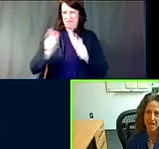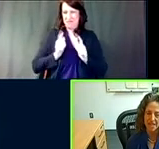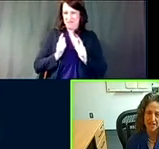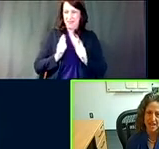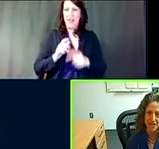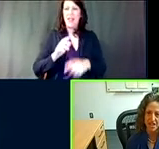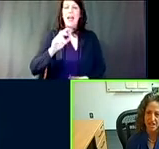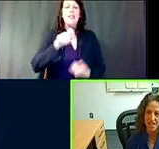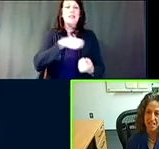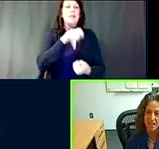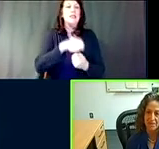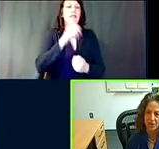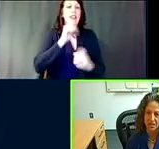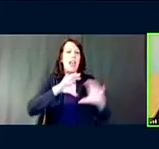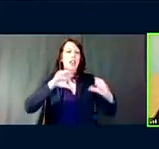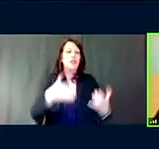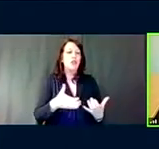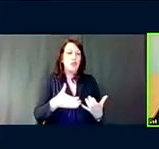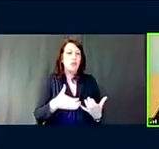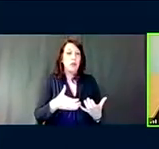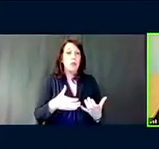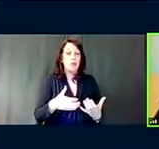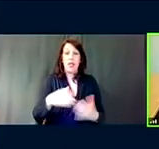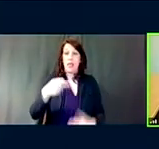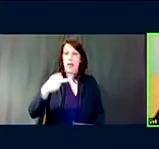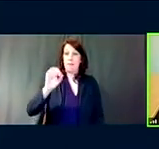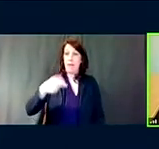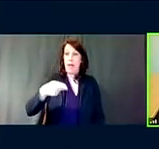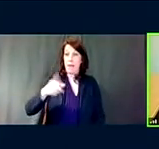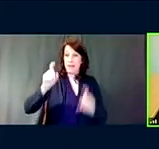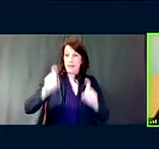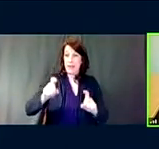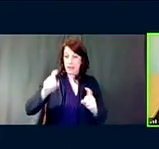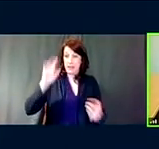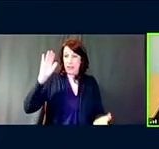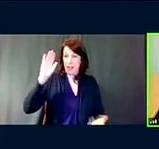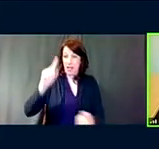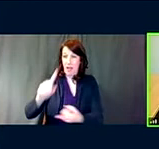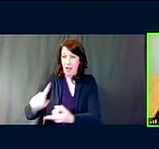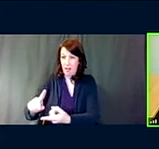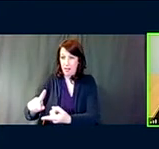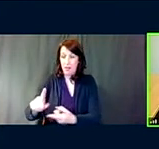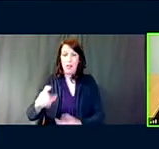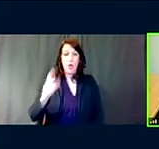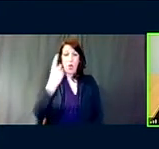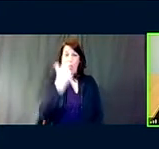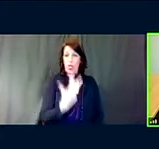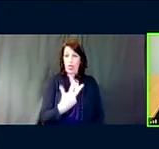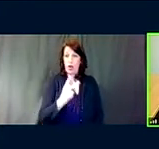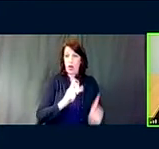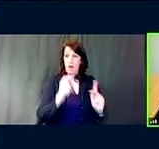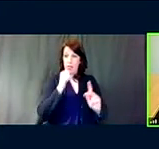GROUP, 45 TO 64, AN AGE WHEN PAP TESTS DECLINE PRECIPITOUSLY, A